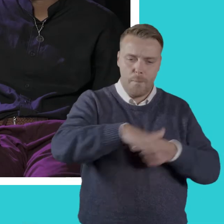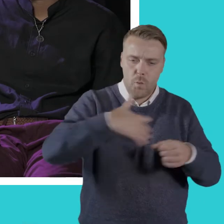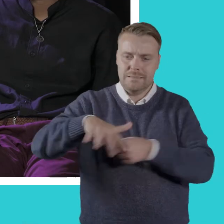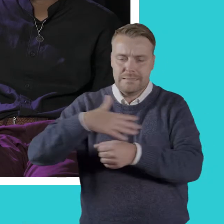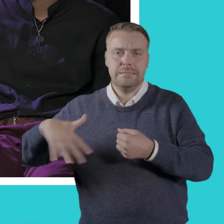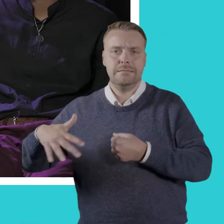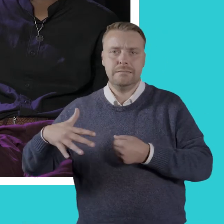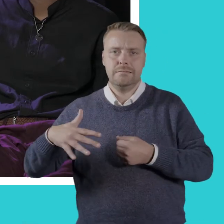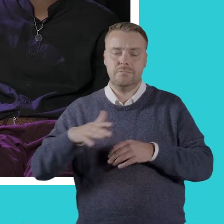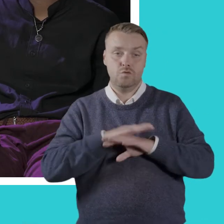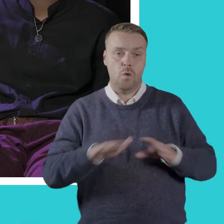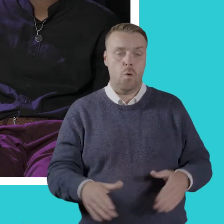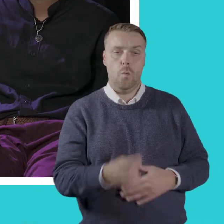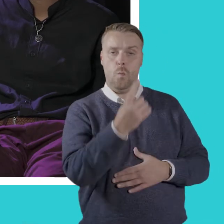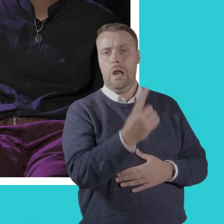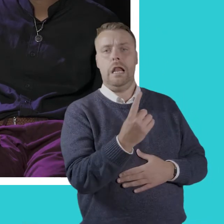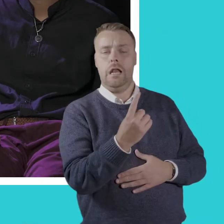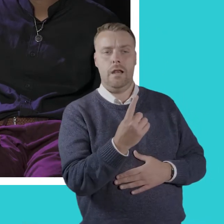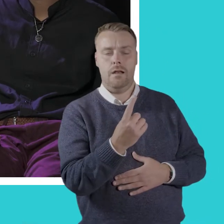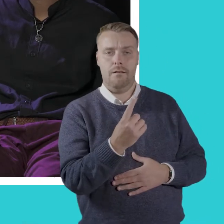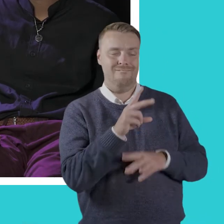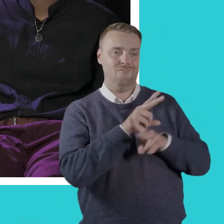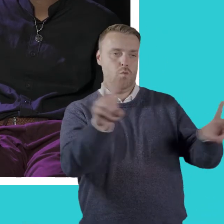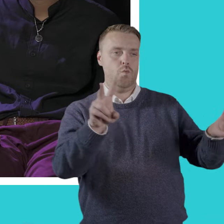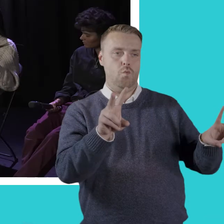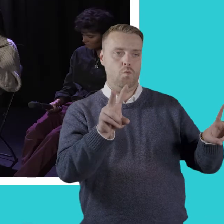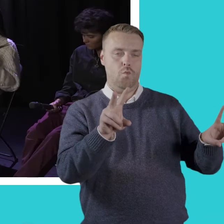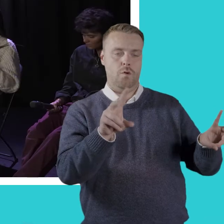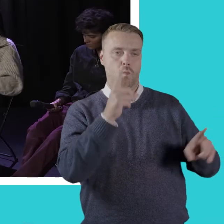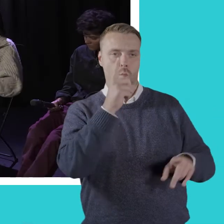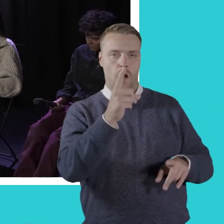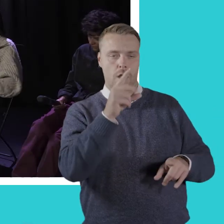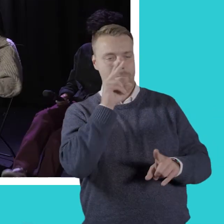there isn't you know one you know view. One you know perspective from people who